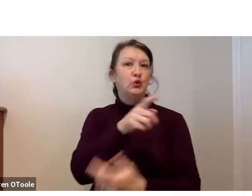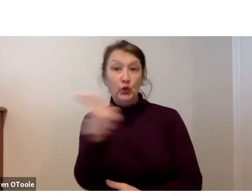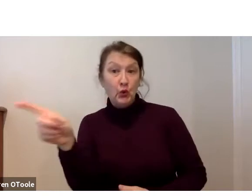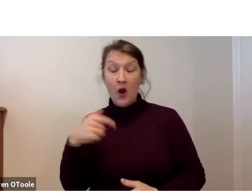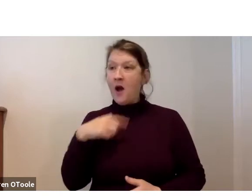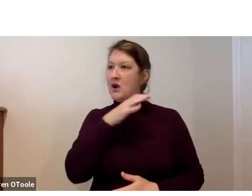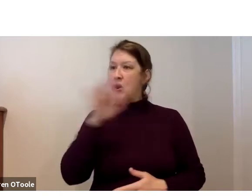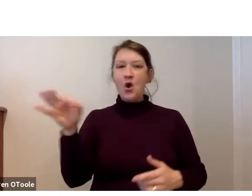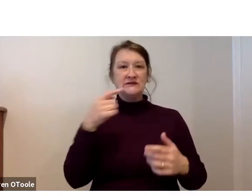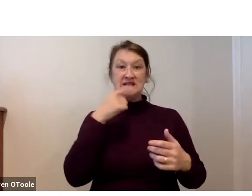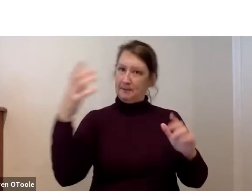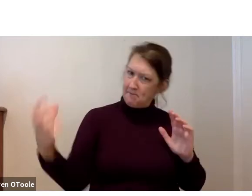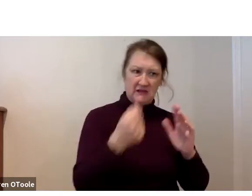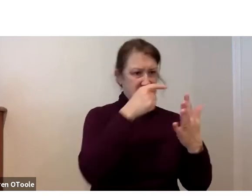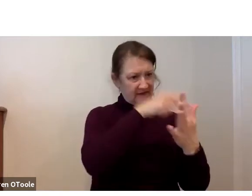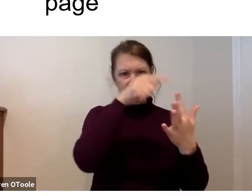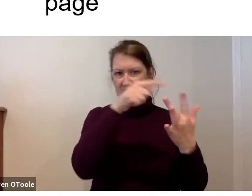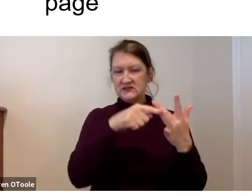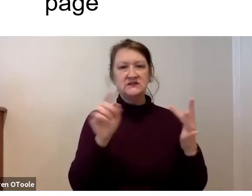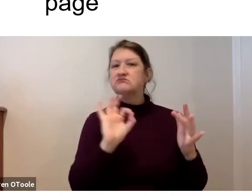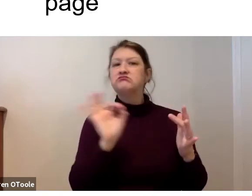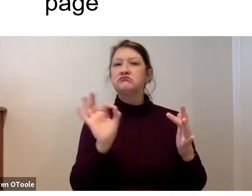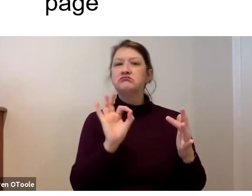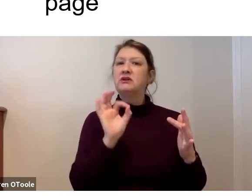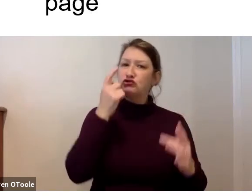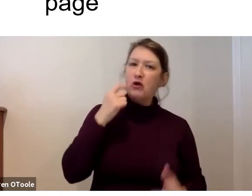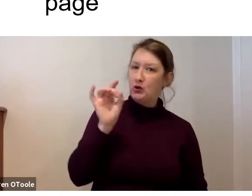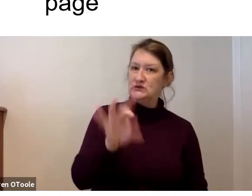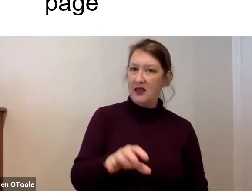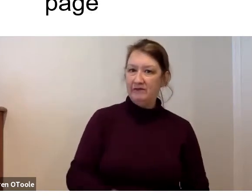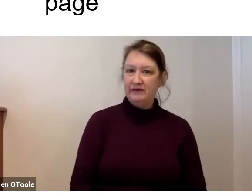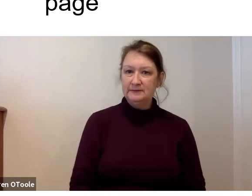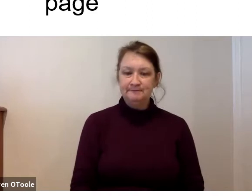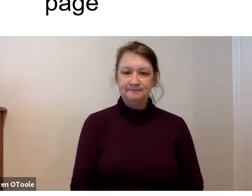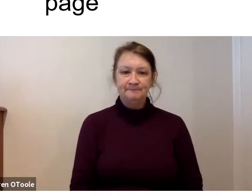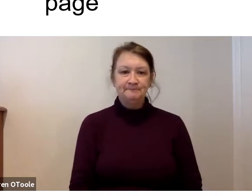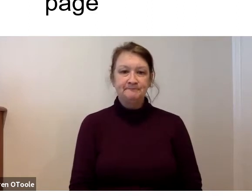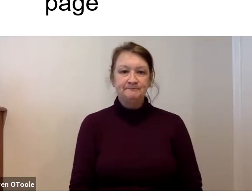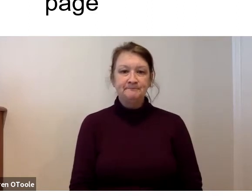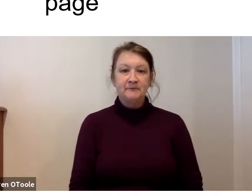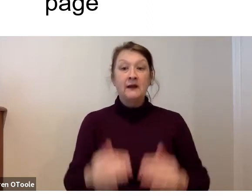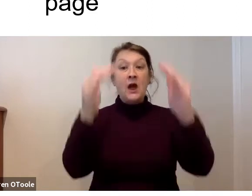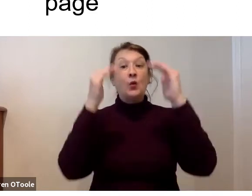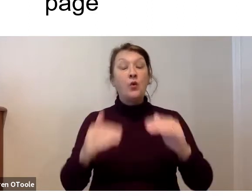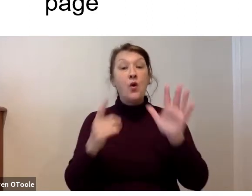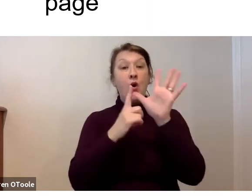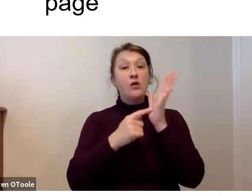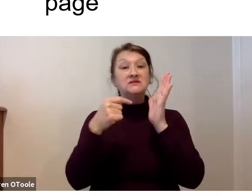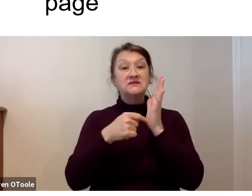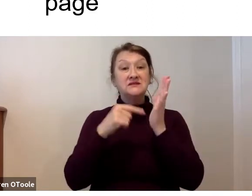OK so alt. text and image description.